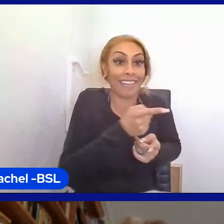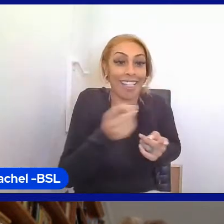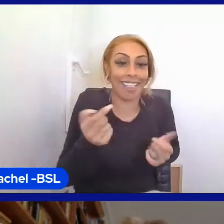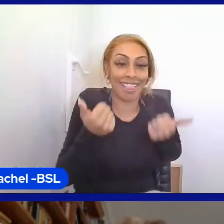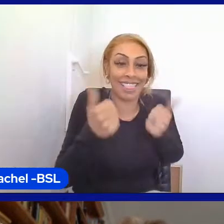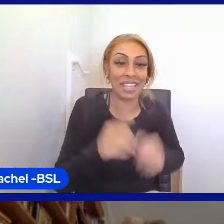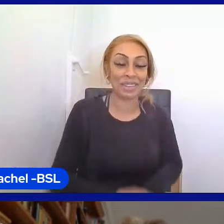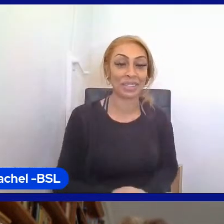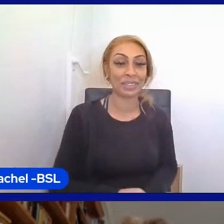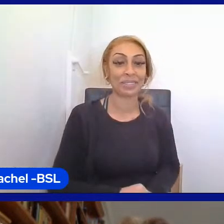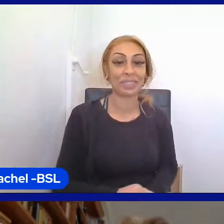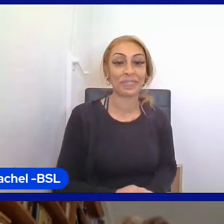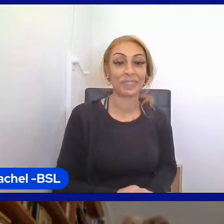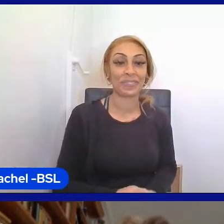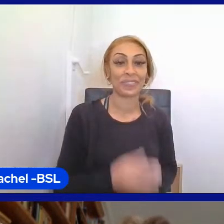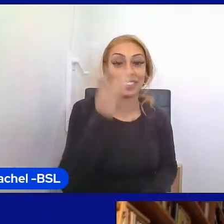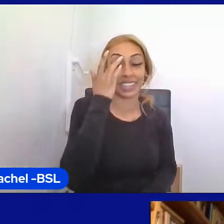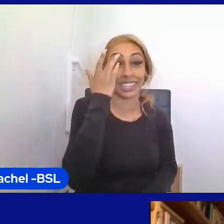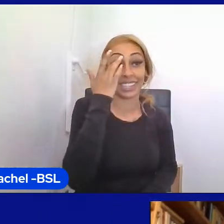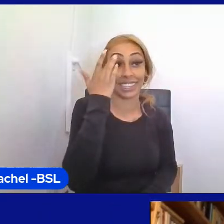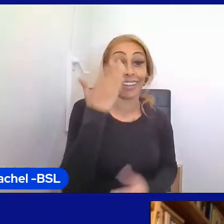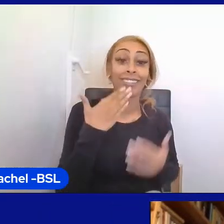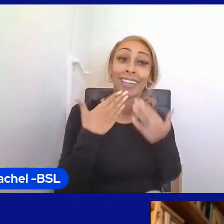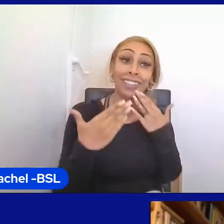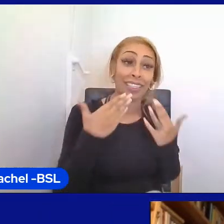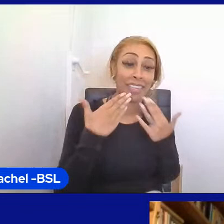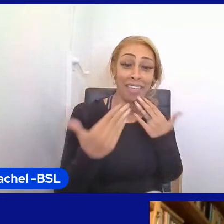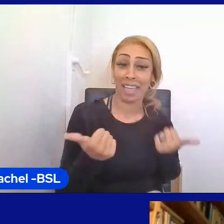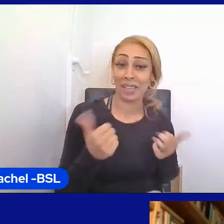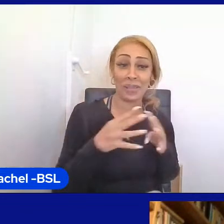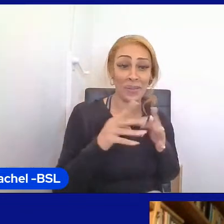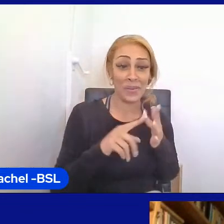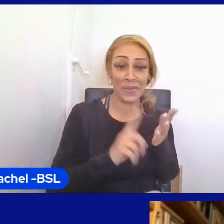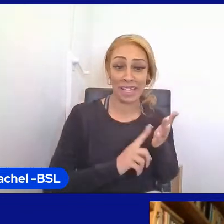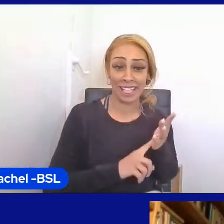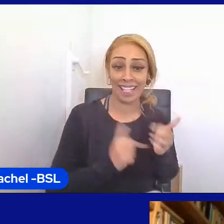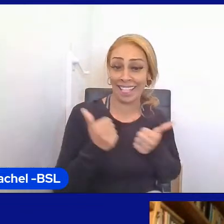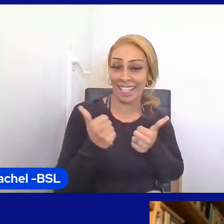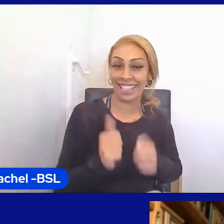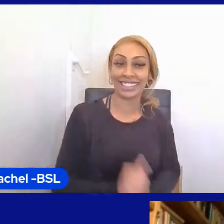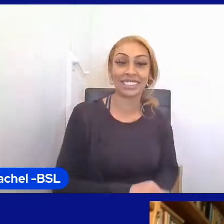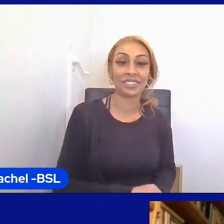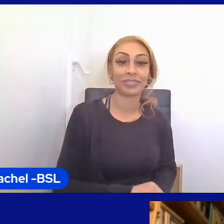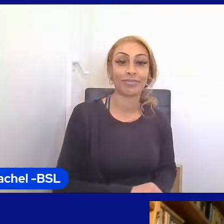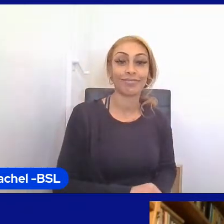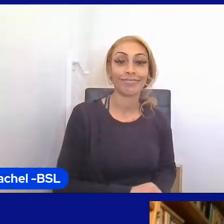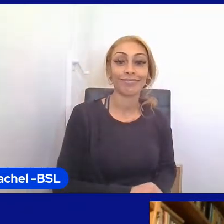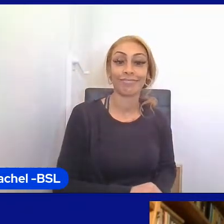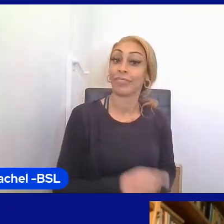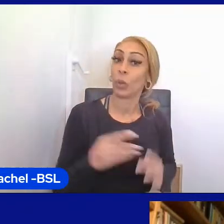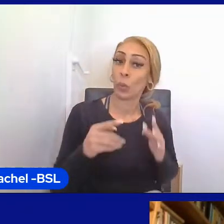lunch from 1 PM so be back here at 2 PM, and I hope you enjoy some sunshine and enjoy the